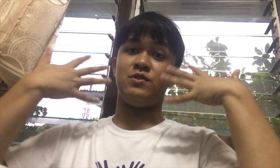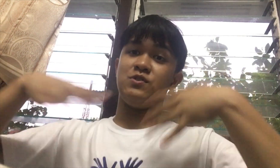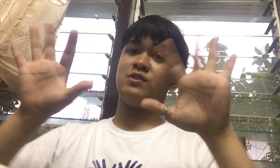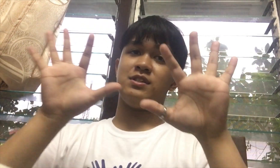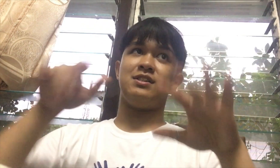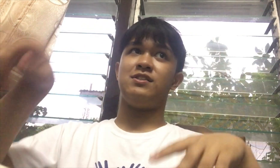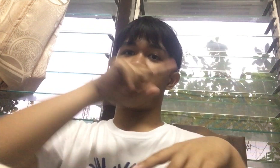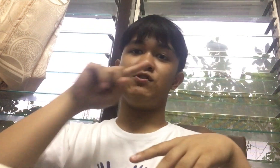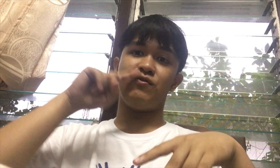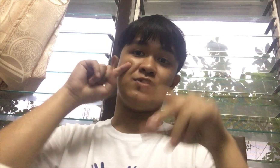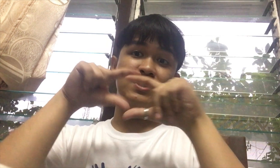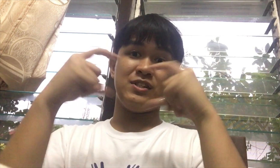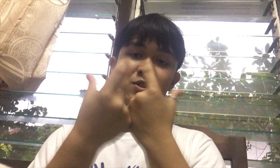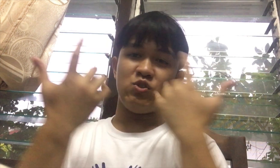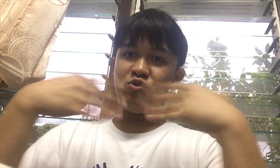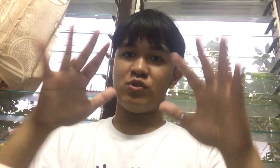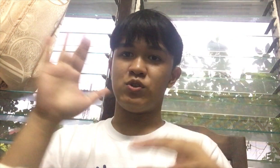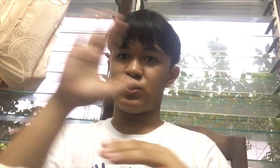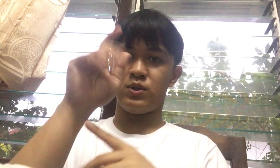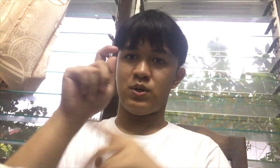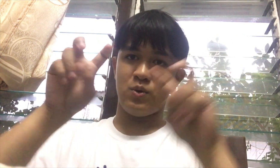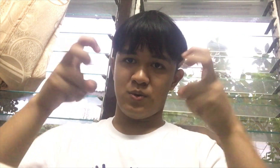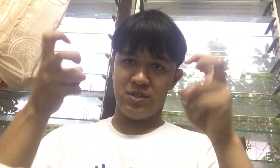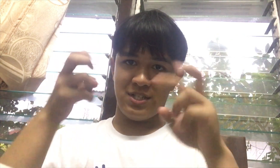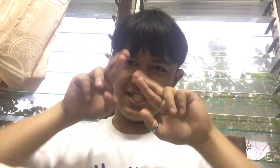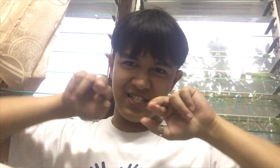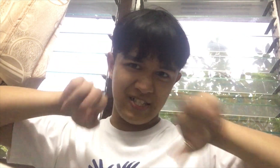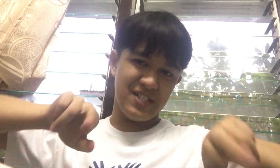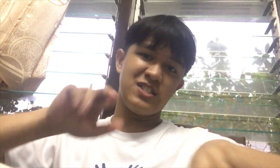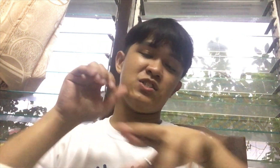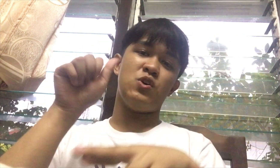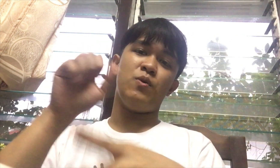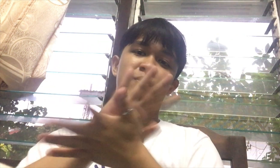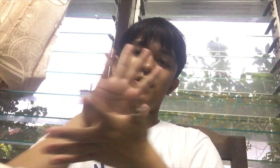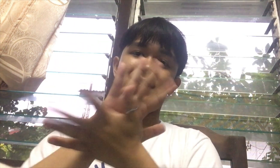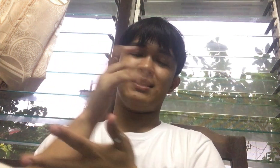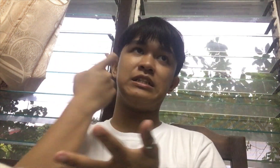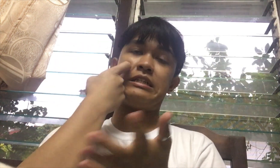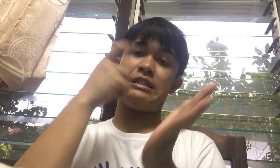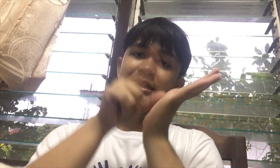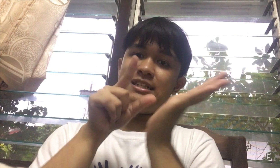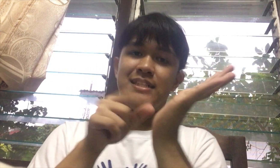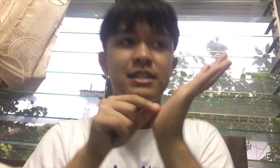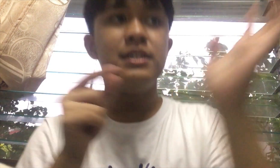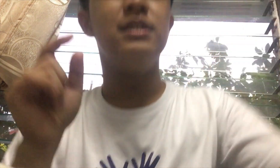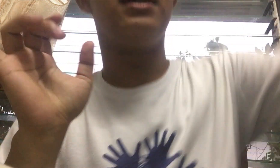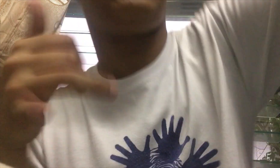Finished! All of them have finished their research papers now and it's already printed just recently